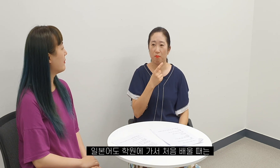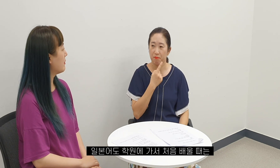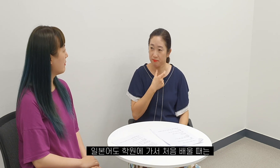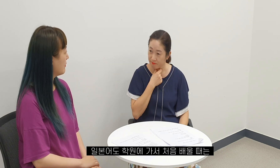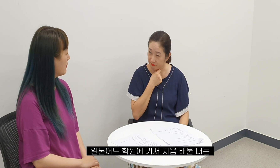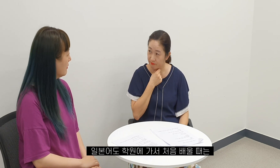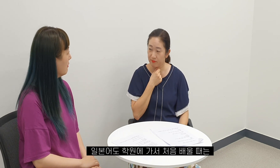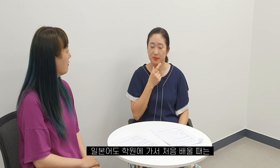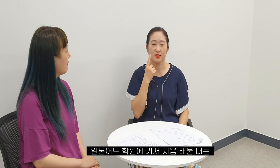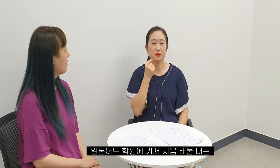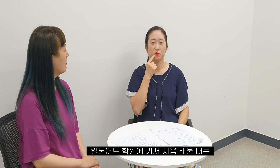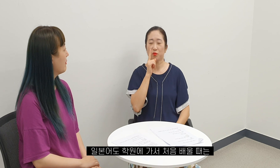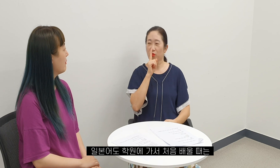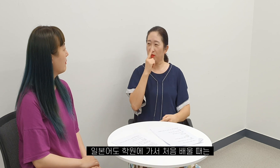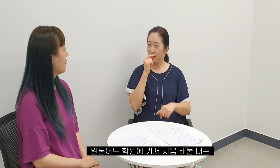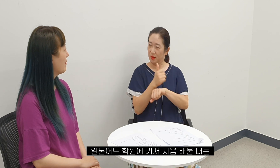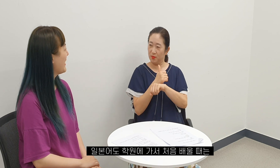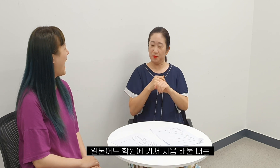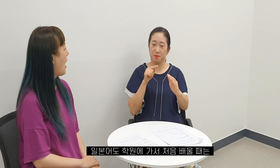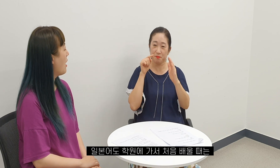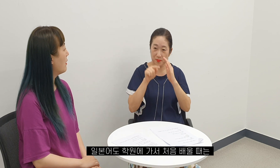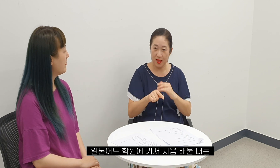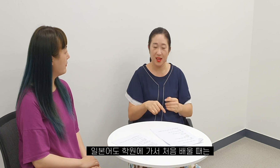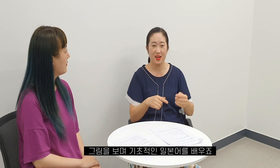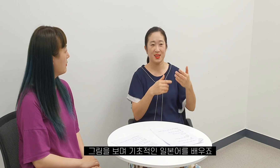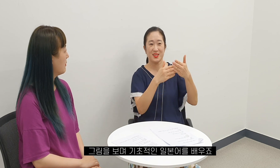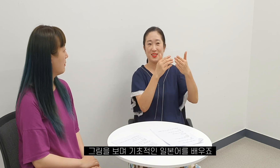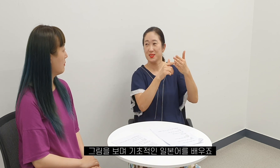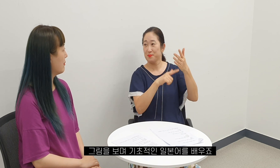When I go to a Japanese language school and learn Japanese for the first time,